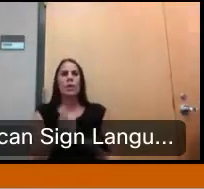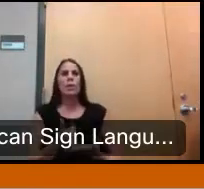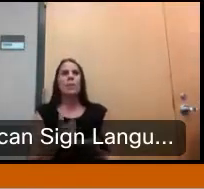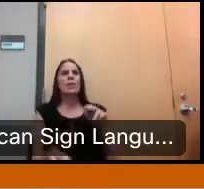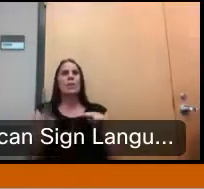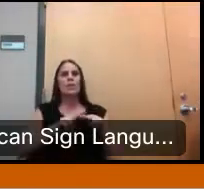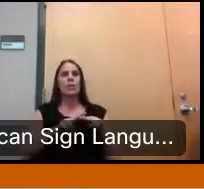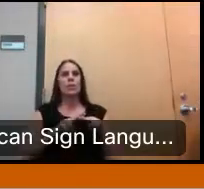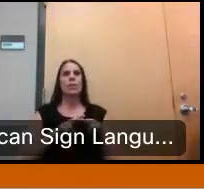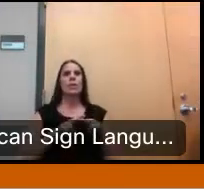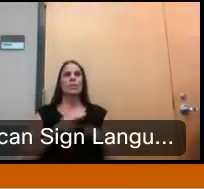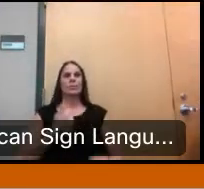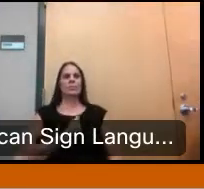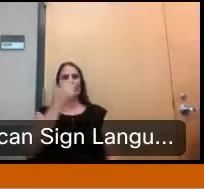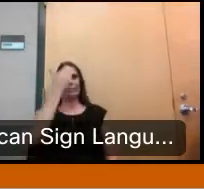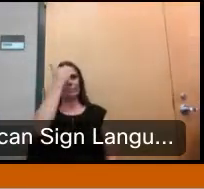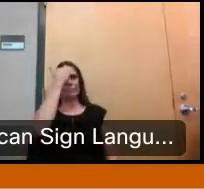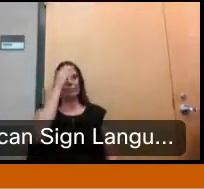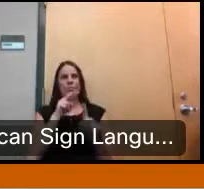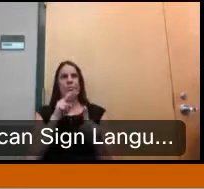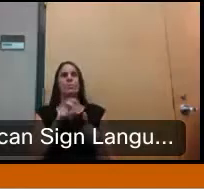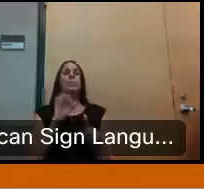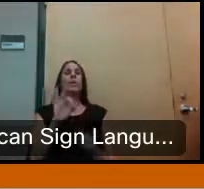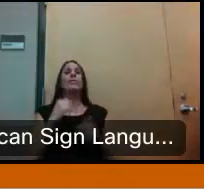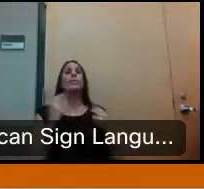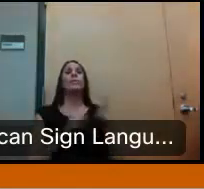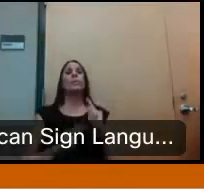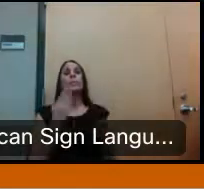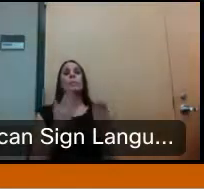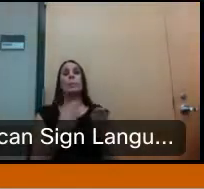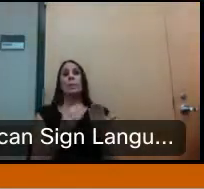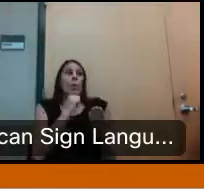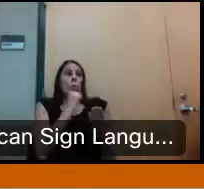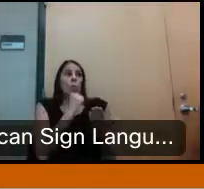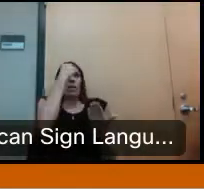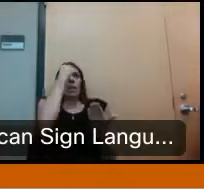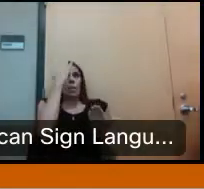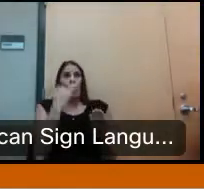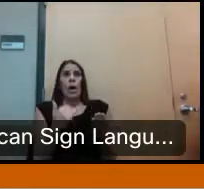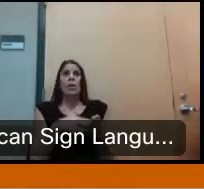like, health belief model for young people who might not be thinking about why they're susceptible. And so, we just created this thread of, like,